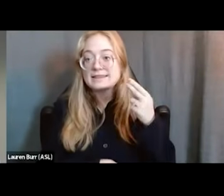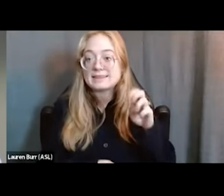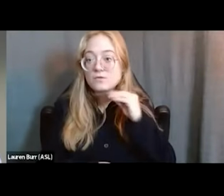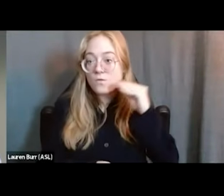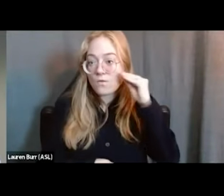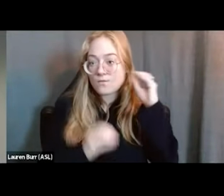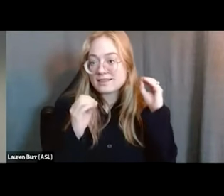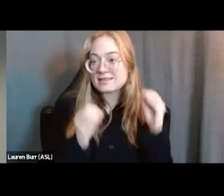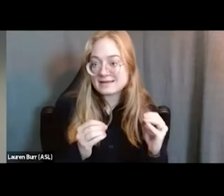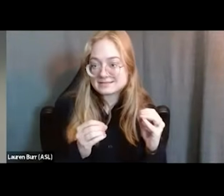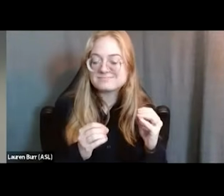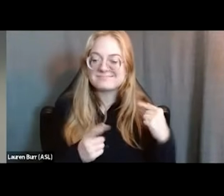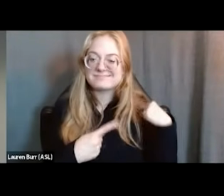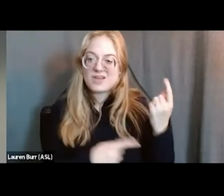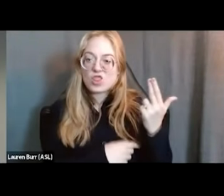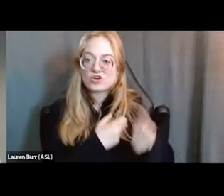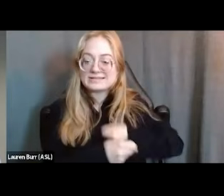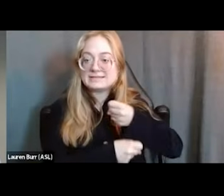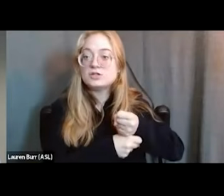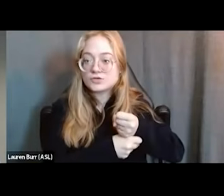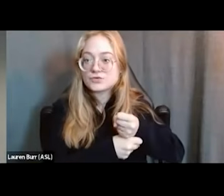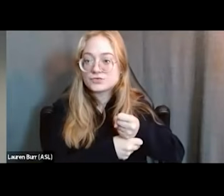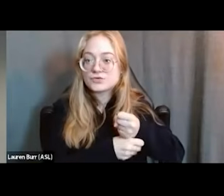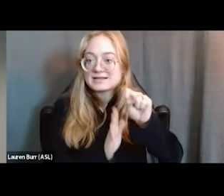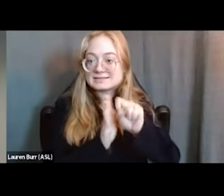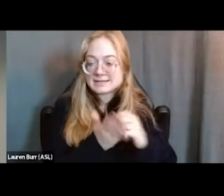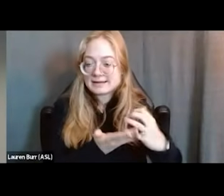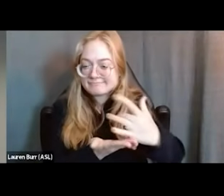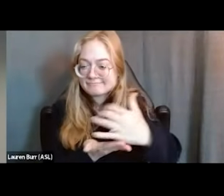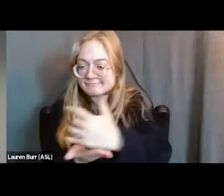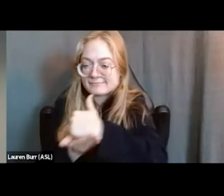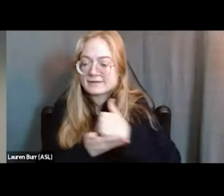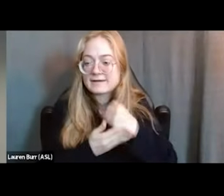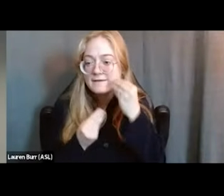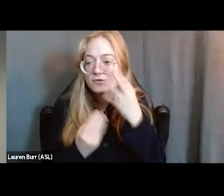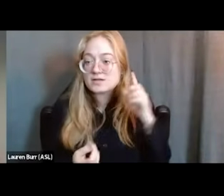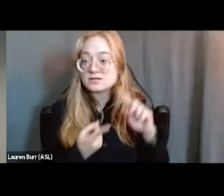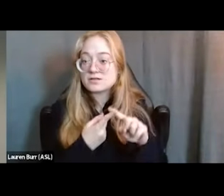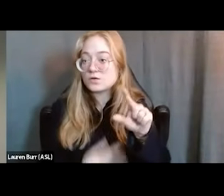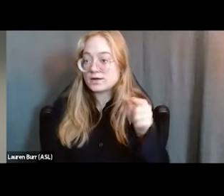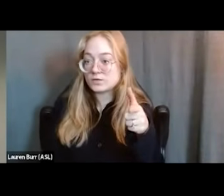over the past 13 years. This data was collected until 2021. And just like we can see in the first chart